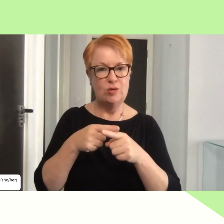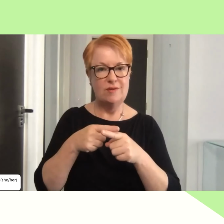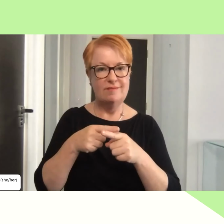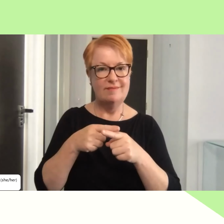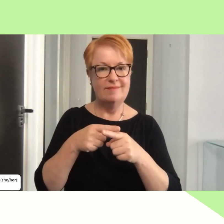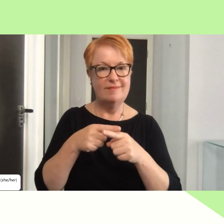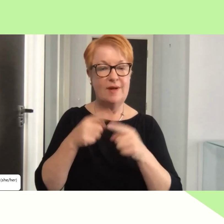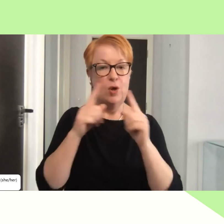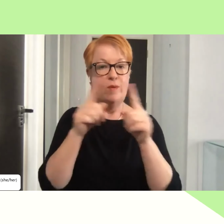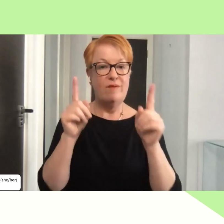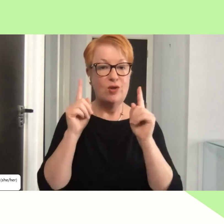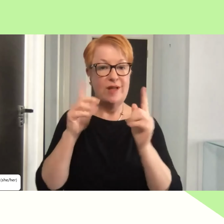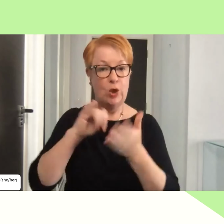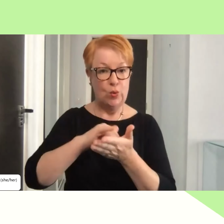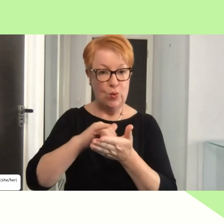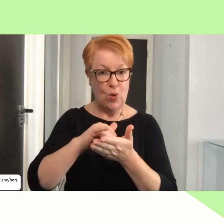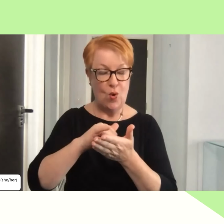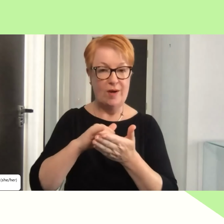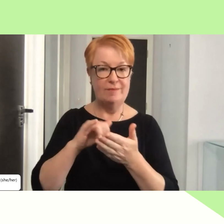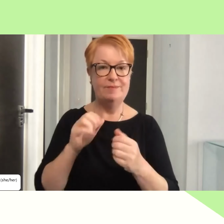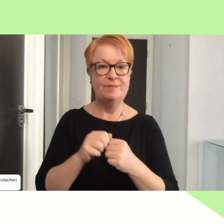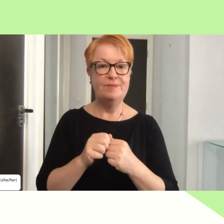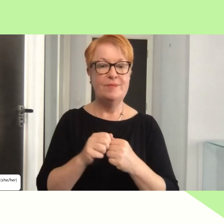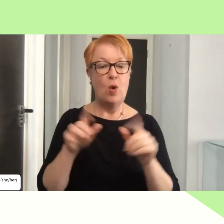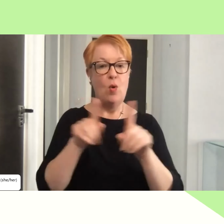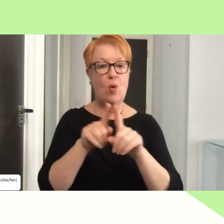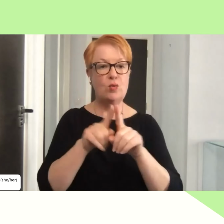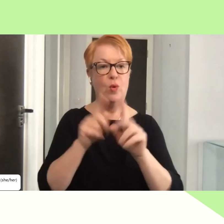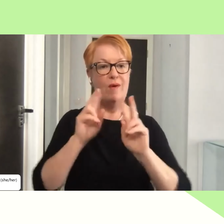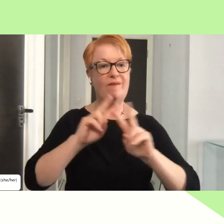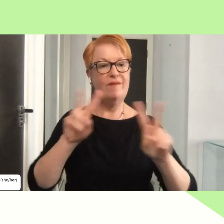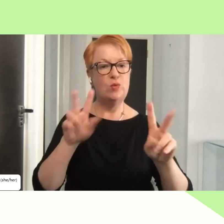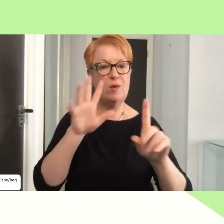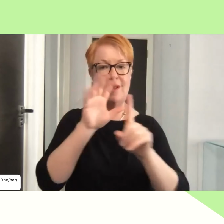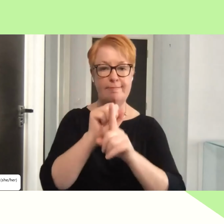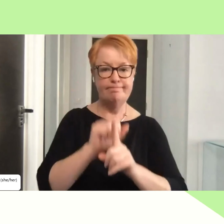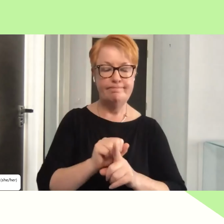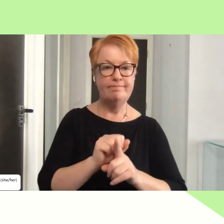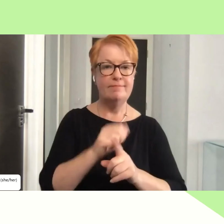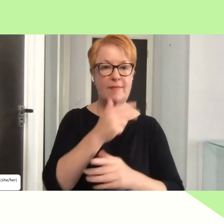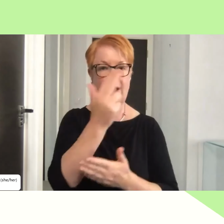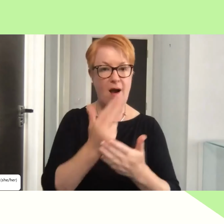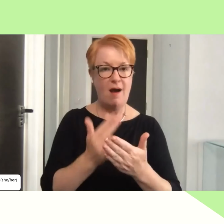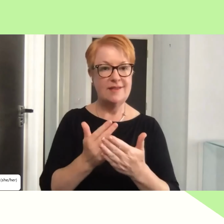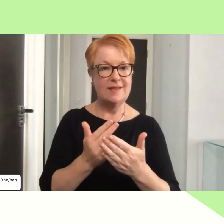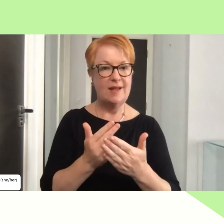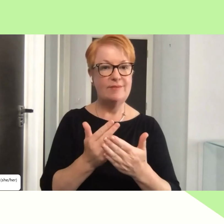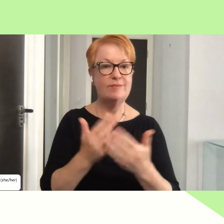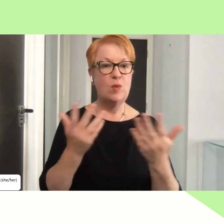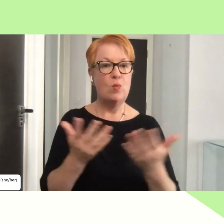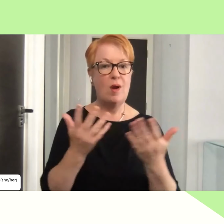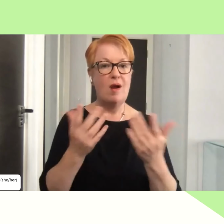And also, Research Associate at the Visual Identities in Arts and Design at the University of Johannesburg.